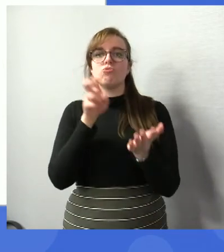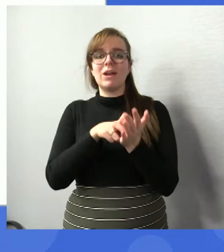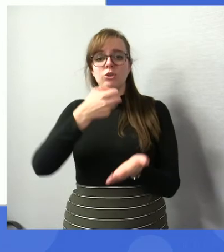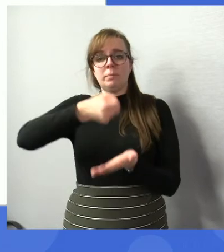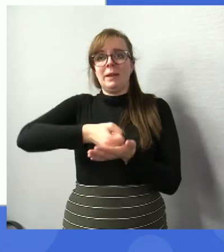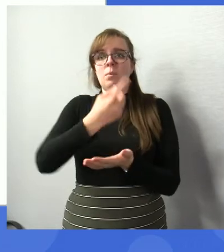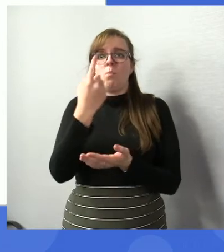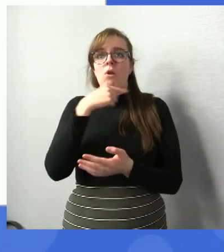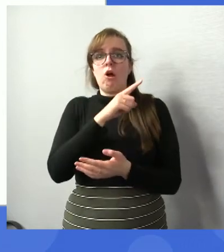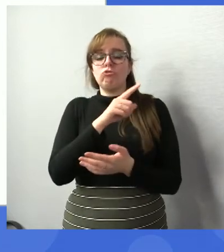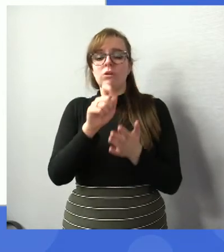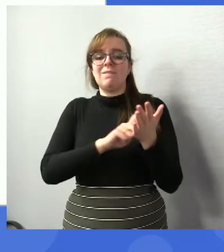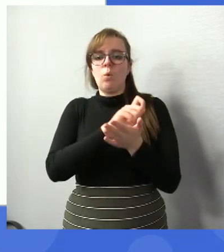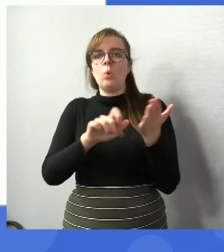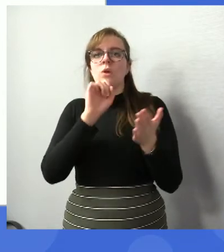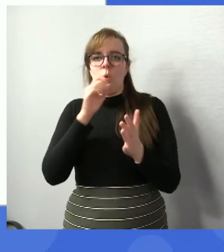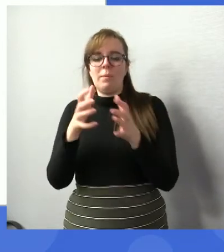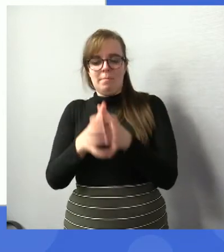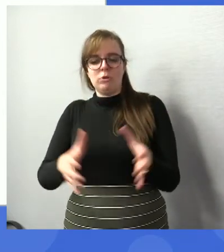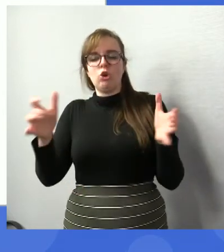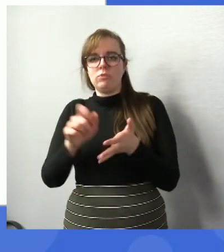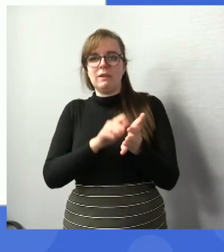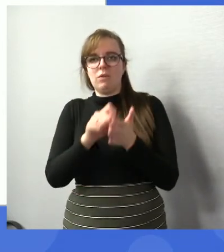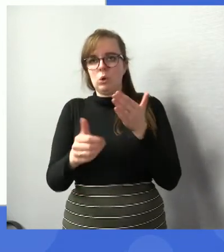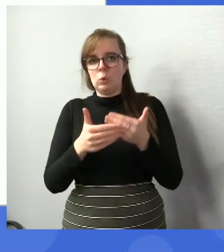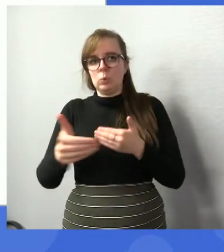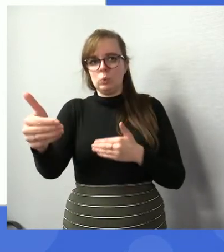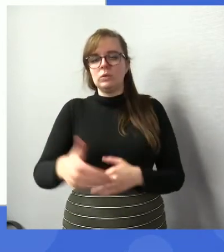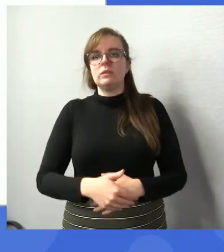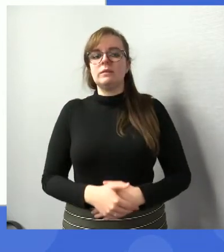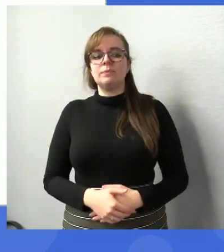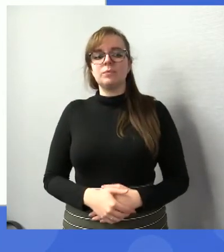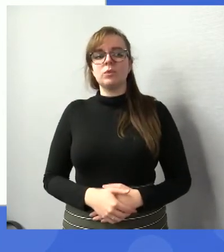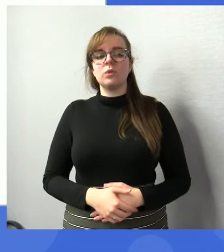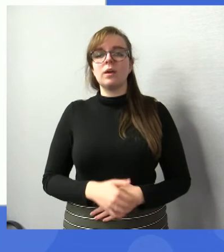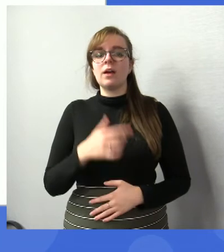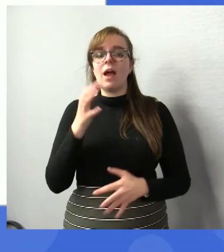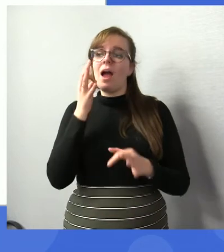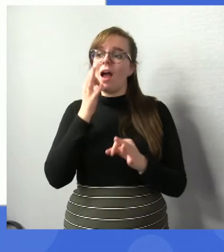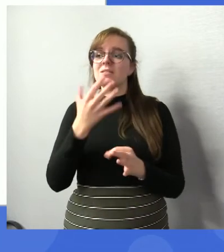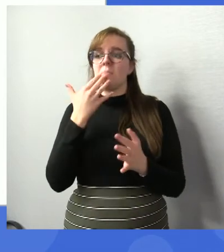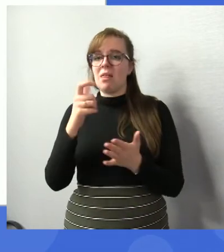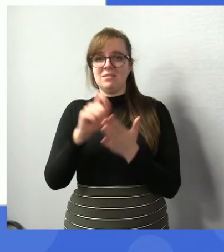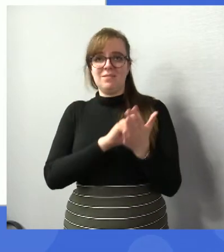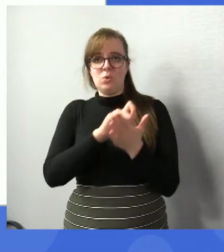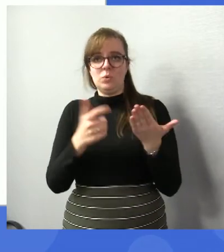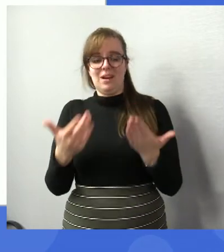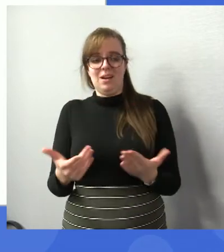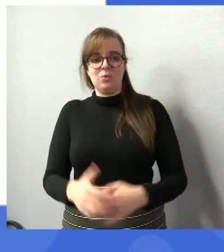will be a majority vote as we move forward okay so could I ask you to please cast your votes